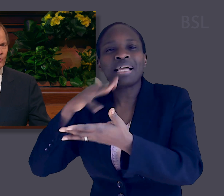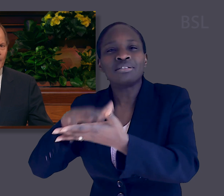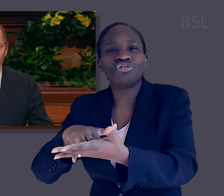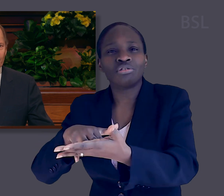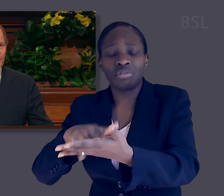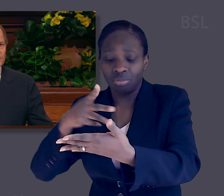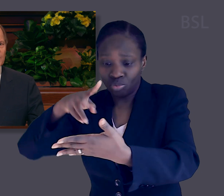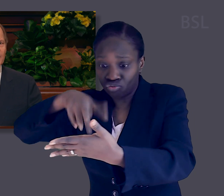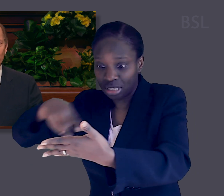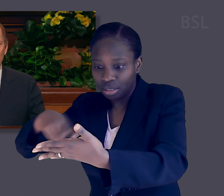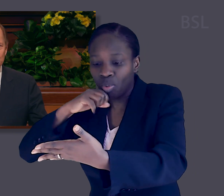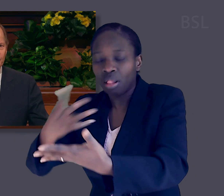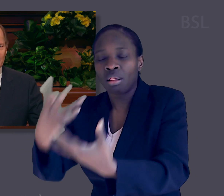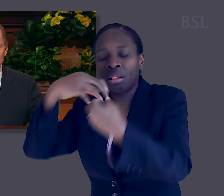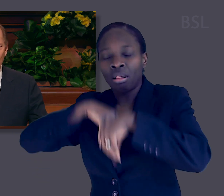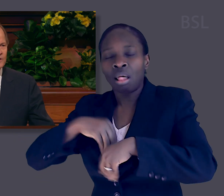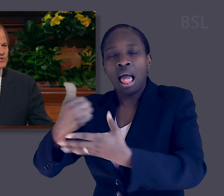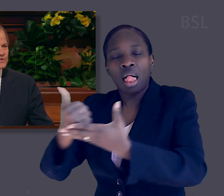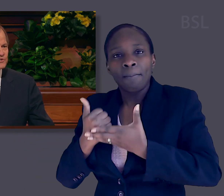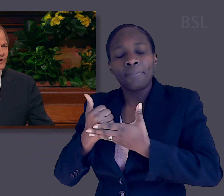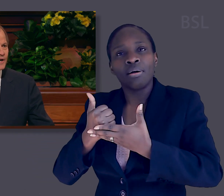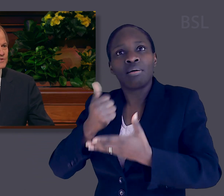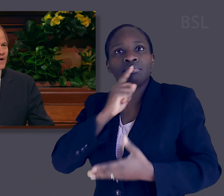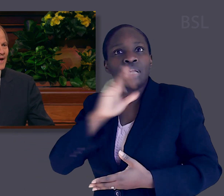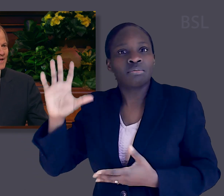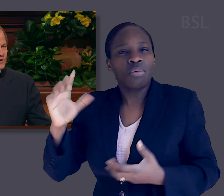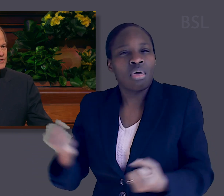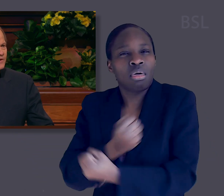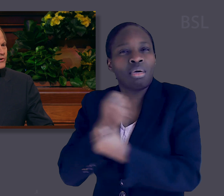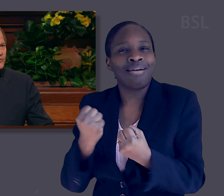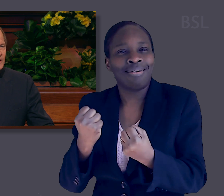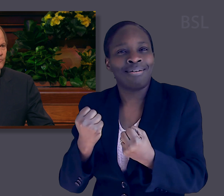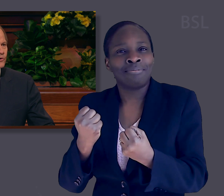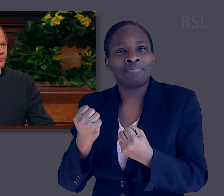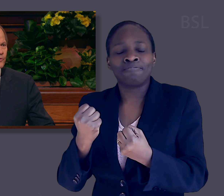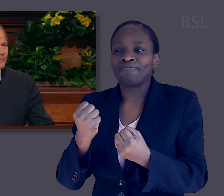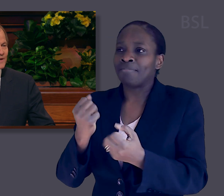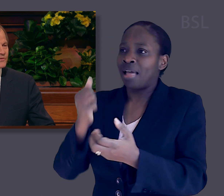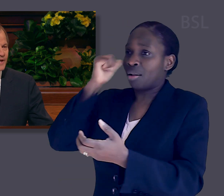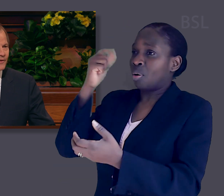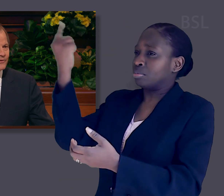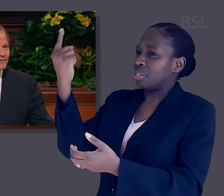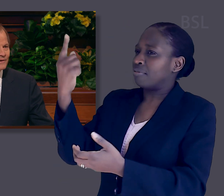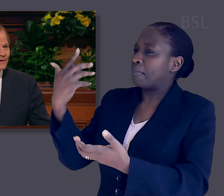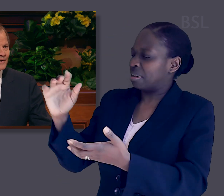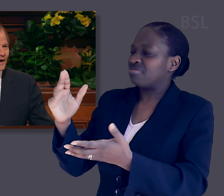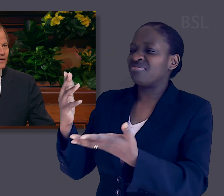It will help our family members gain a personal testimony of Jesus Christ as our Saviour and Redeemer, who broke the bands of death.